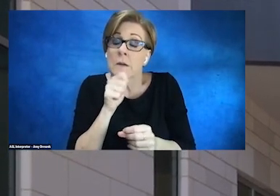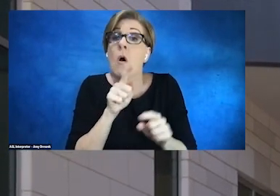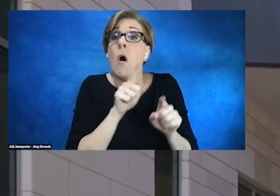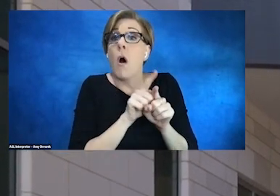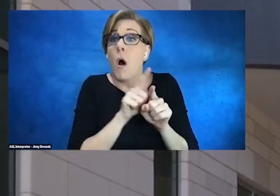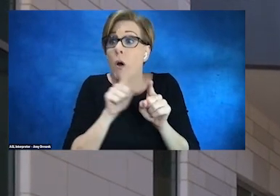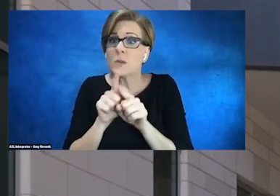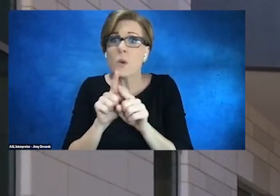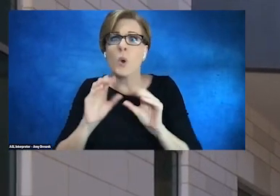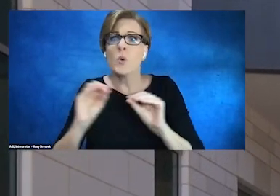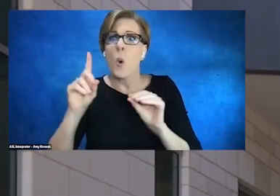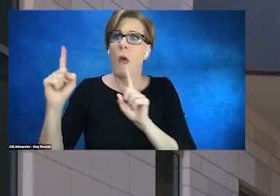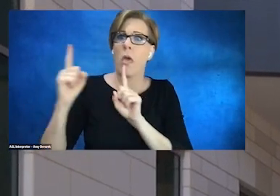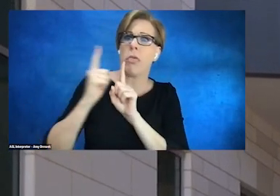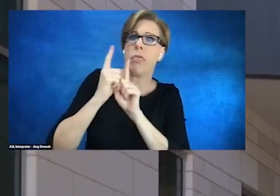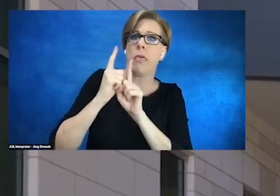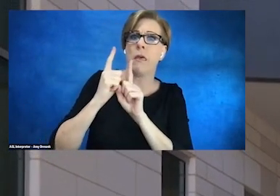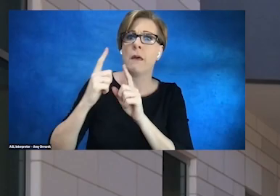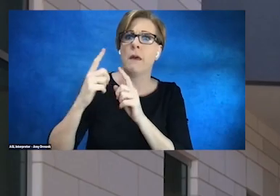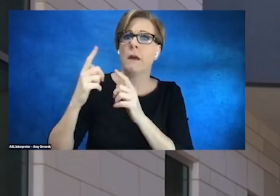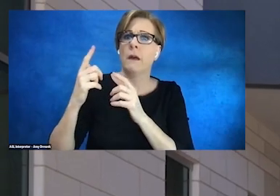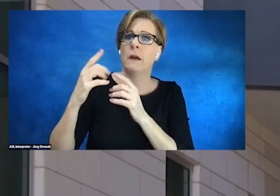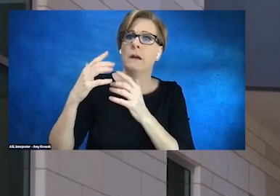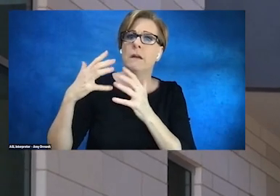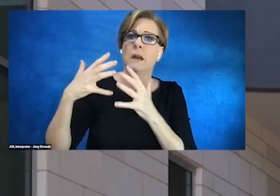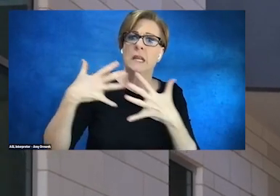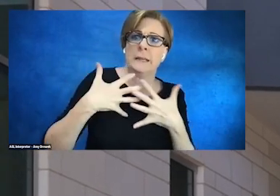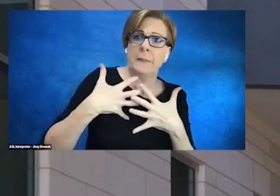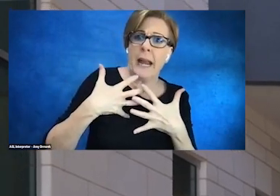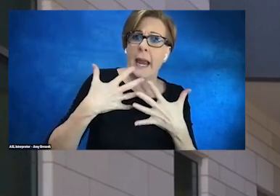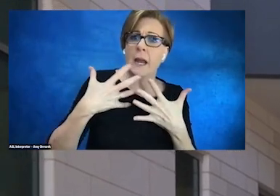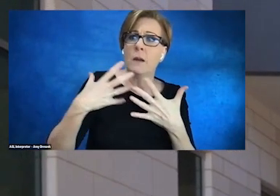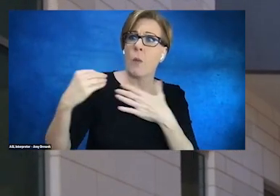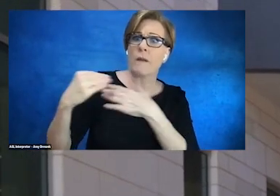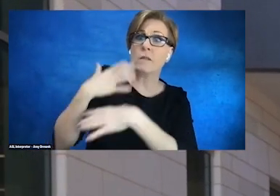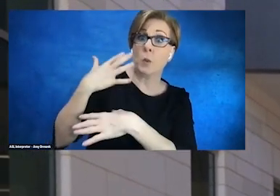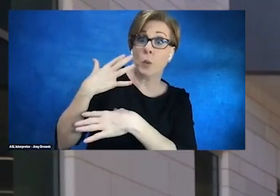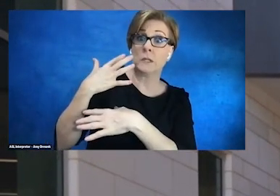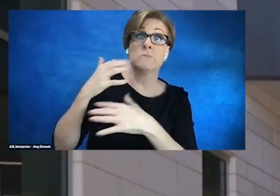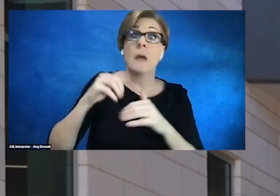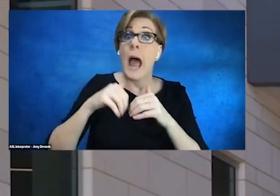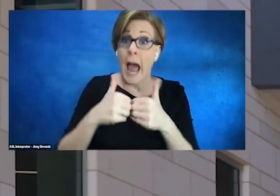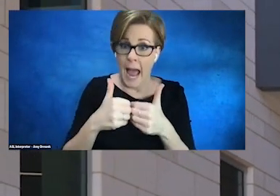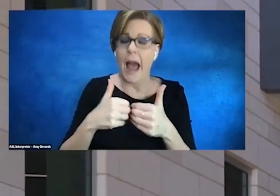able to vote without having anyone intimidate them or influence their vote. So, one of the ways we do